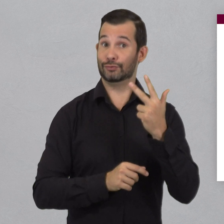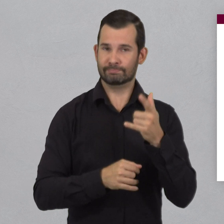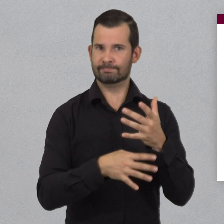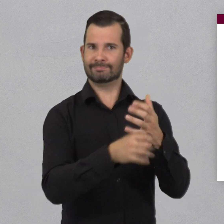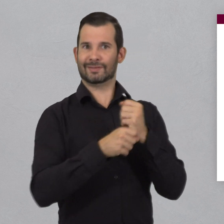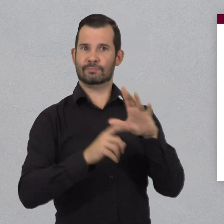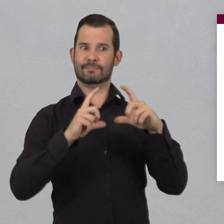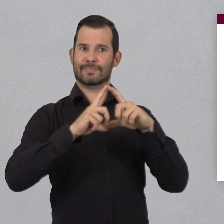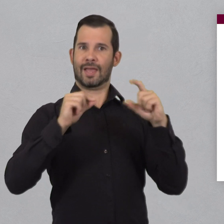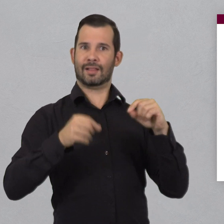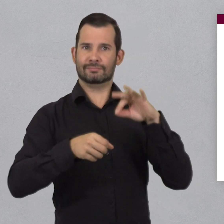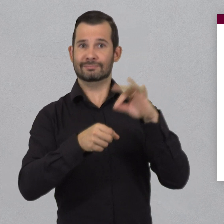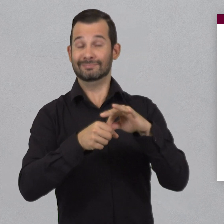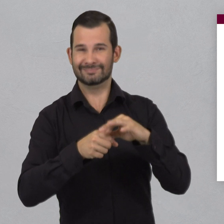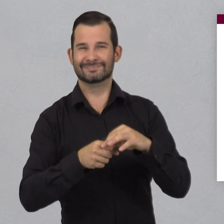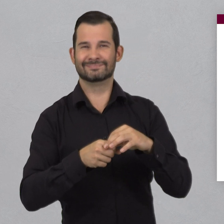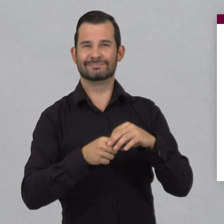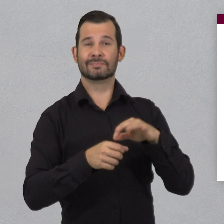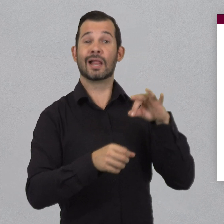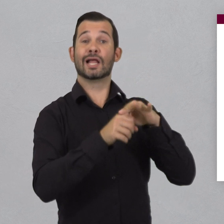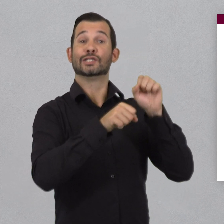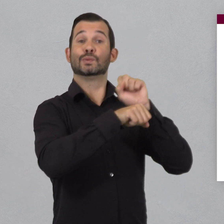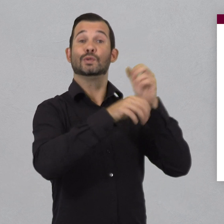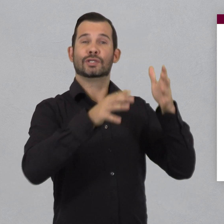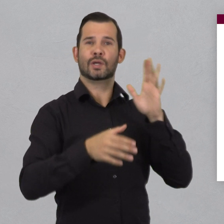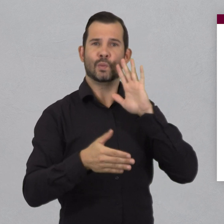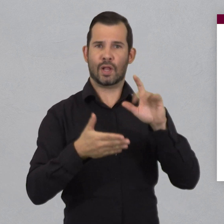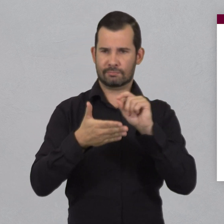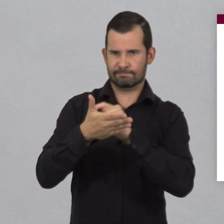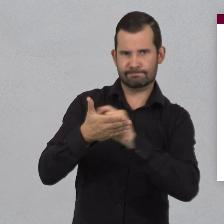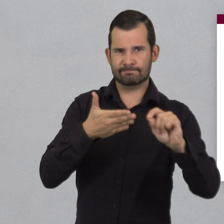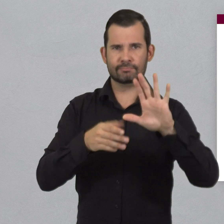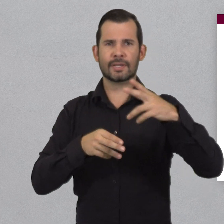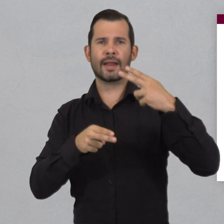Get your ballot An election worker will cross your